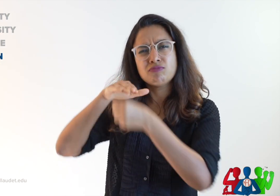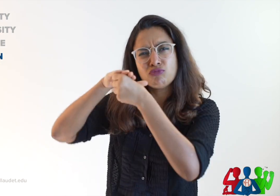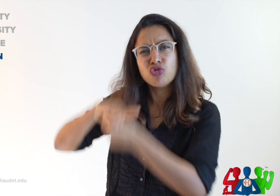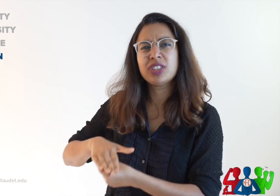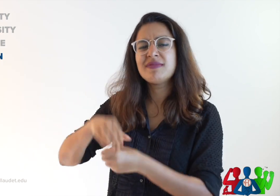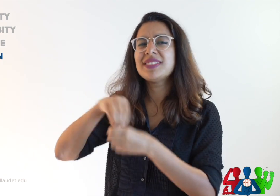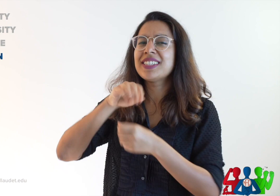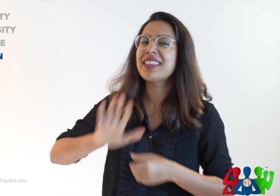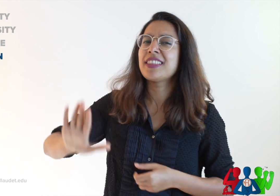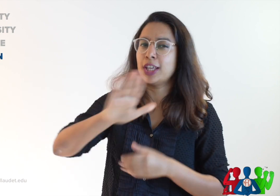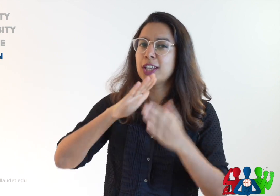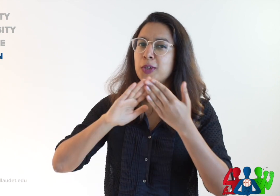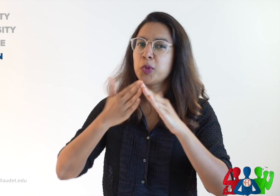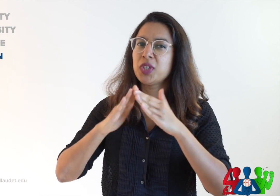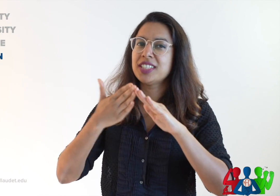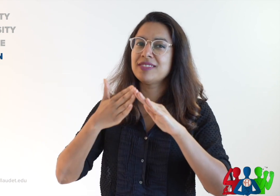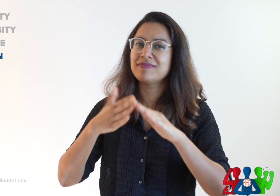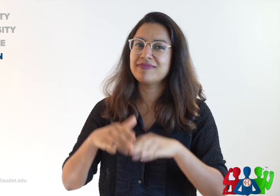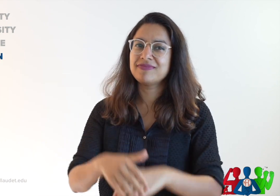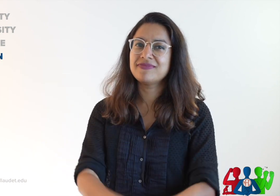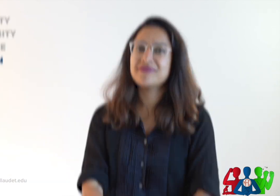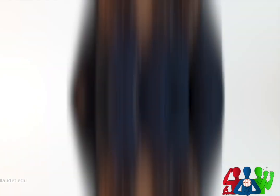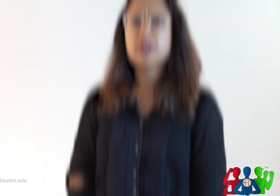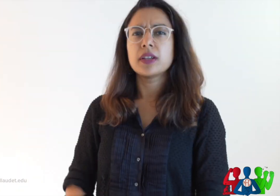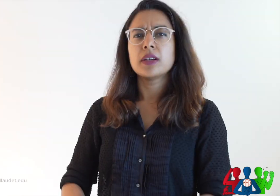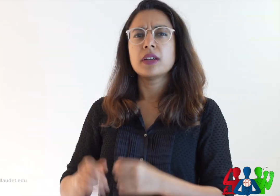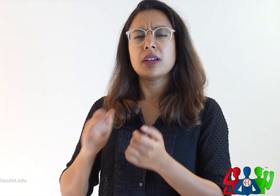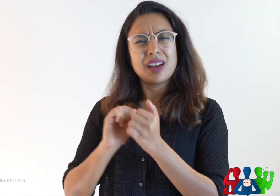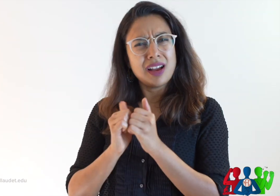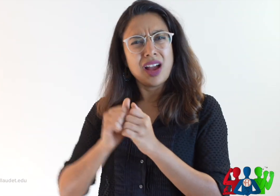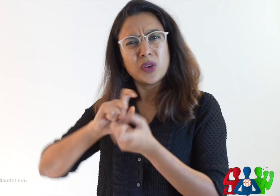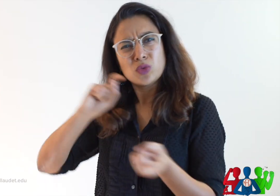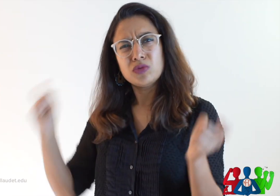so that they can get over their biases and be part of the community.